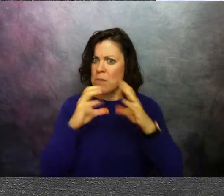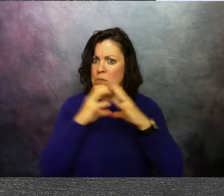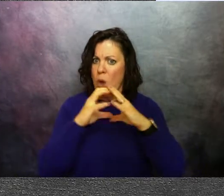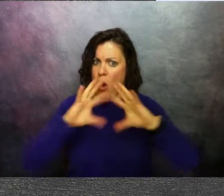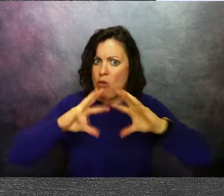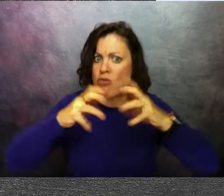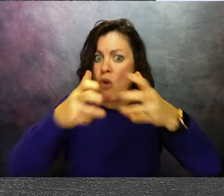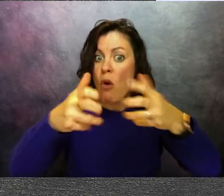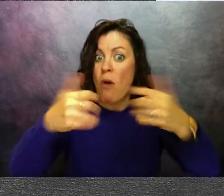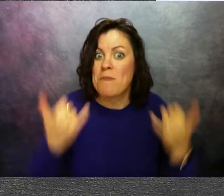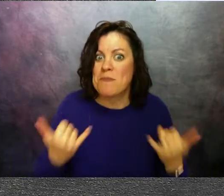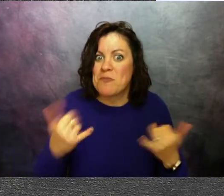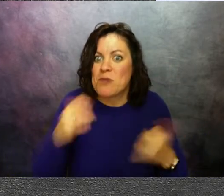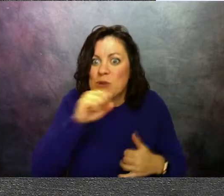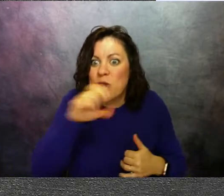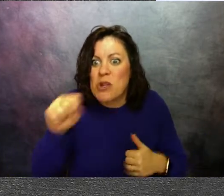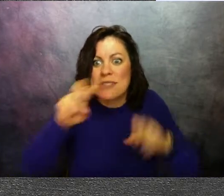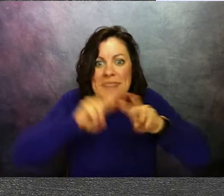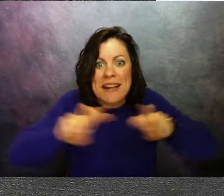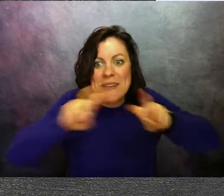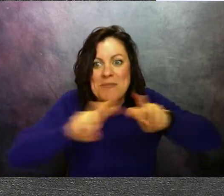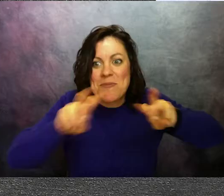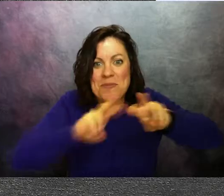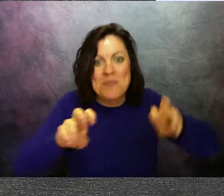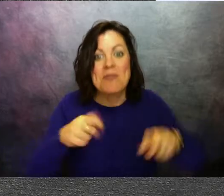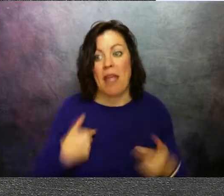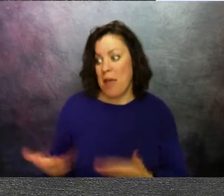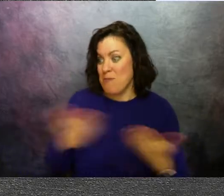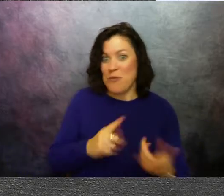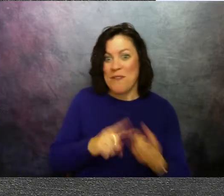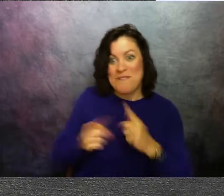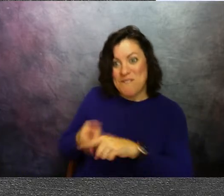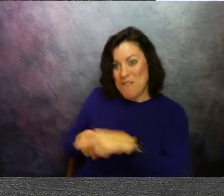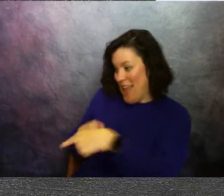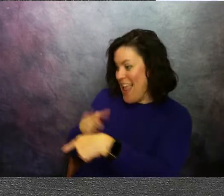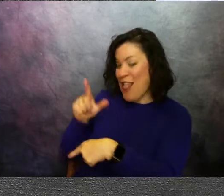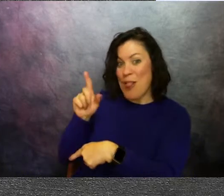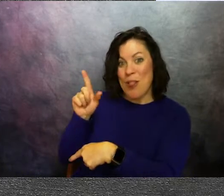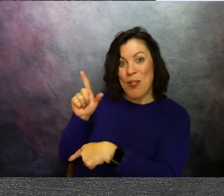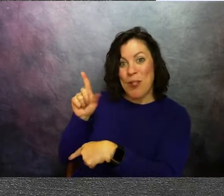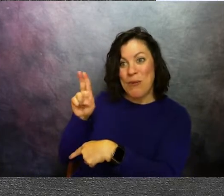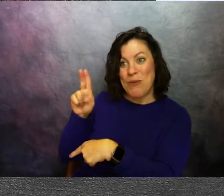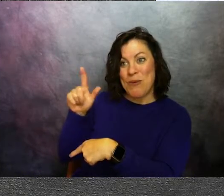I brought along my little friend, Lula to help me today. Hi.